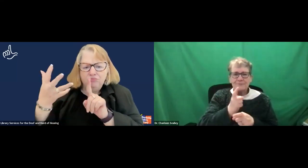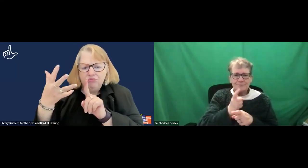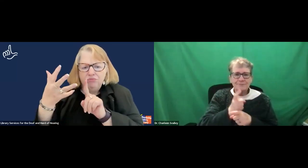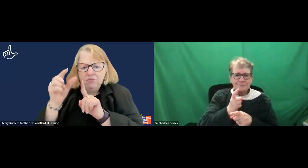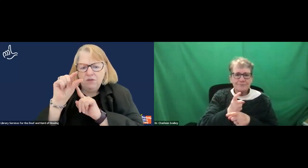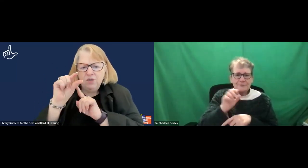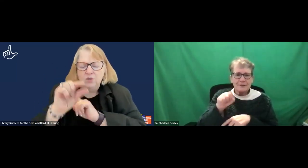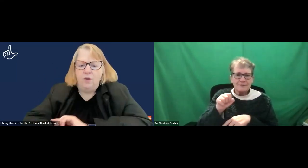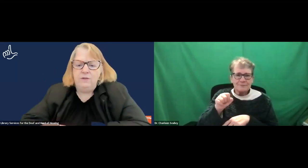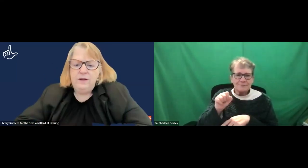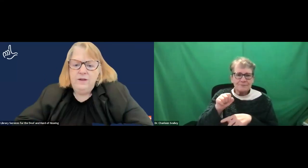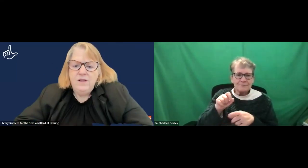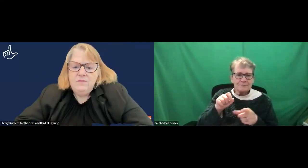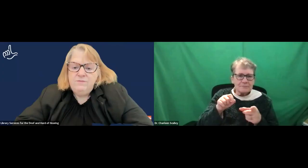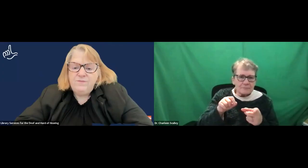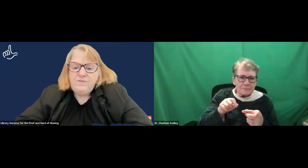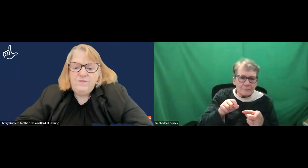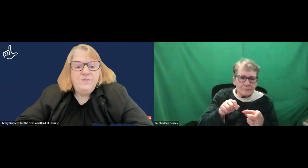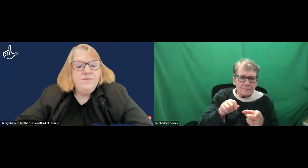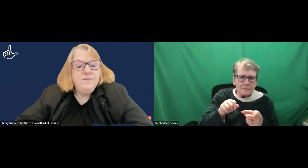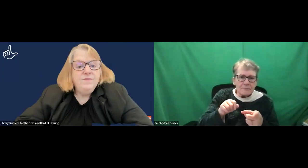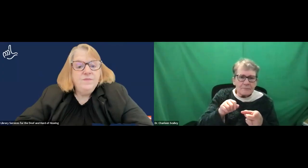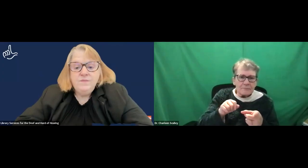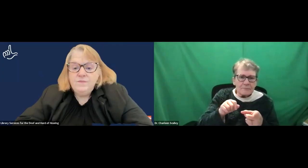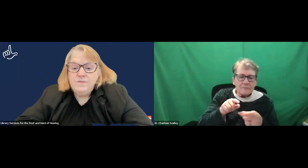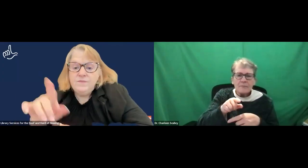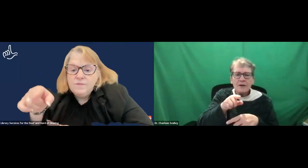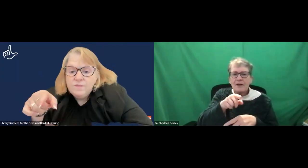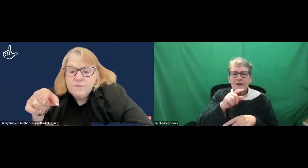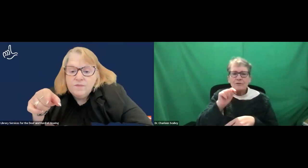If you wouldn't mind expanding out a little bit or, um... talking a little bit further about that.